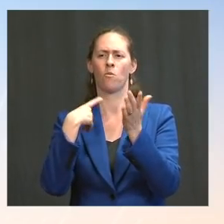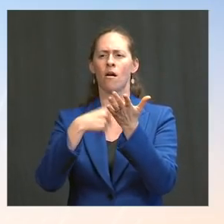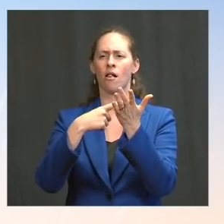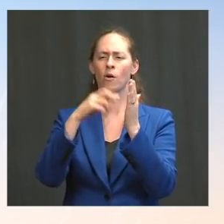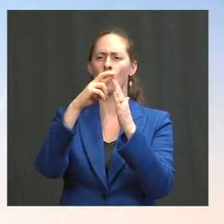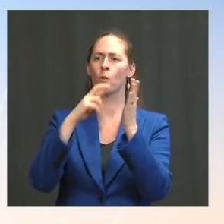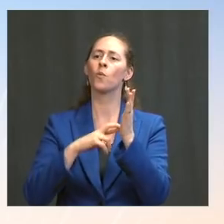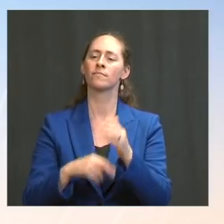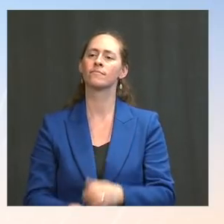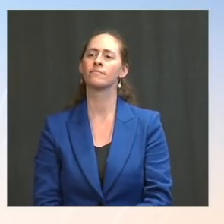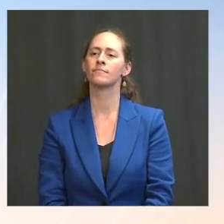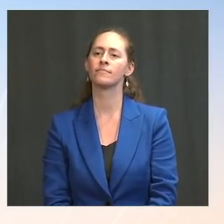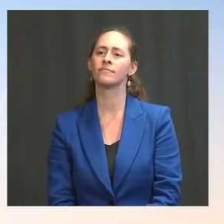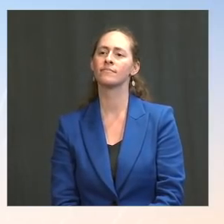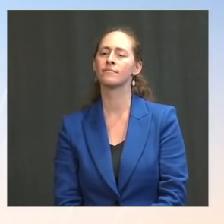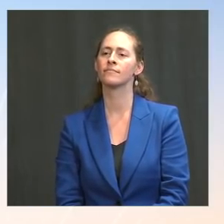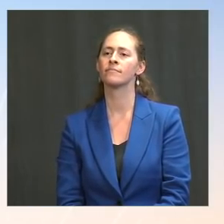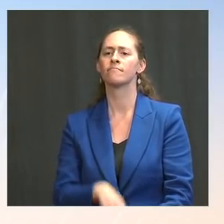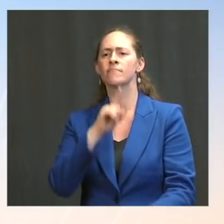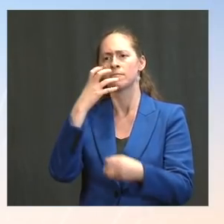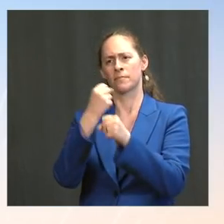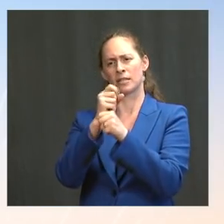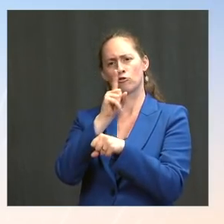that if a passenger pays to check a bag,